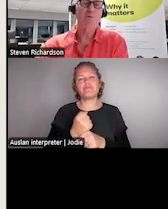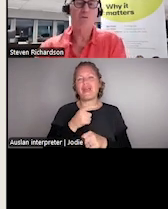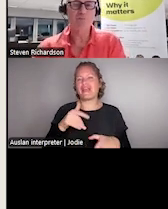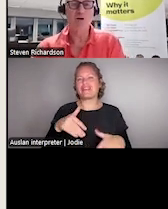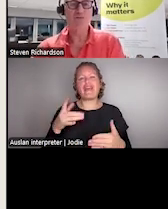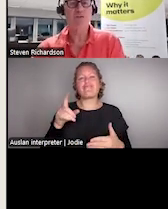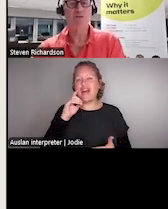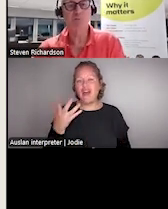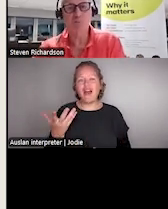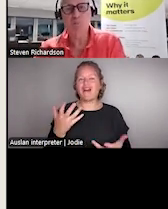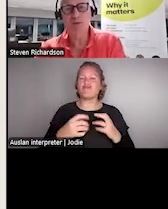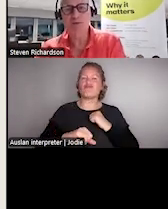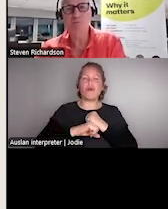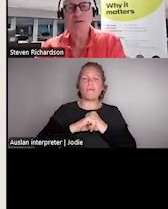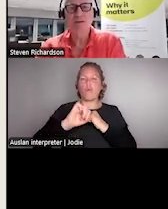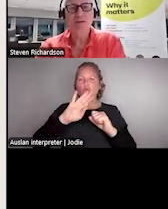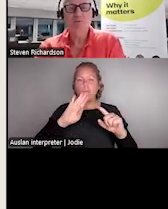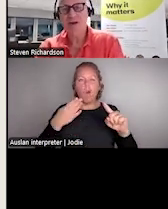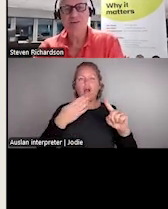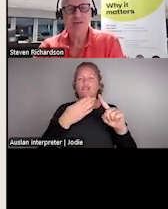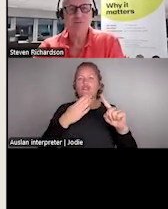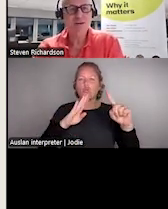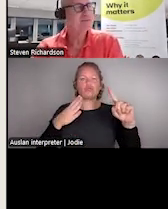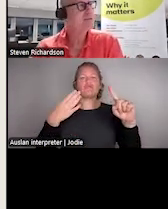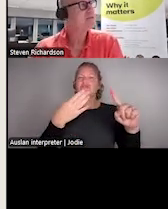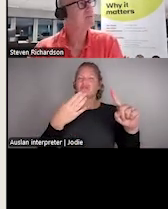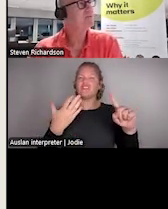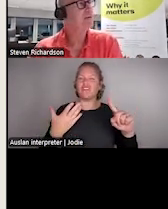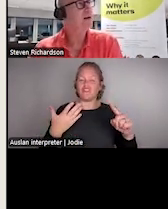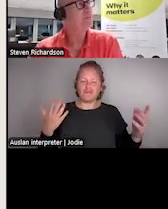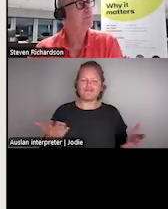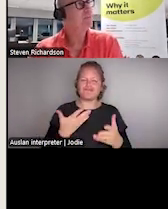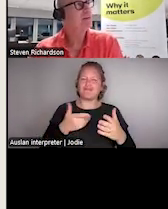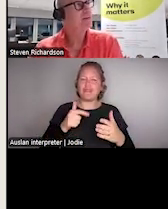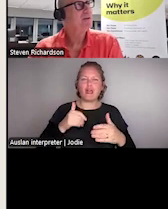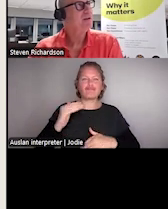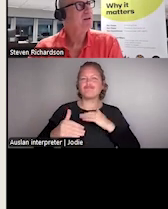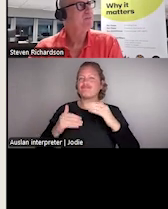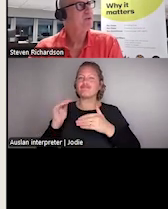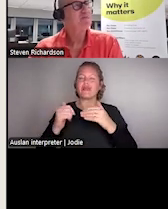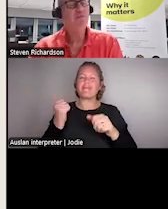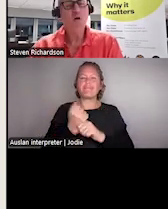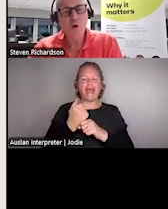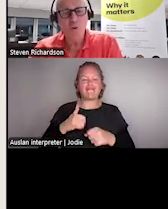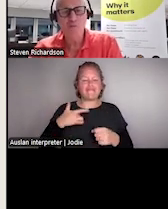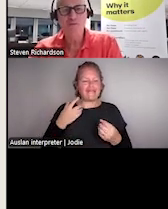promote their smiles owns. Build momentum -- milestones. Create a sense of Omo -- FOMO.